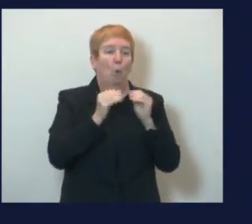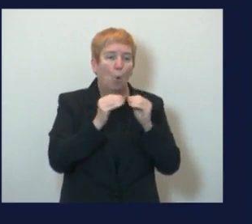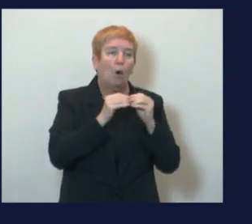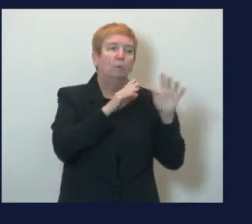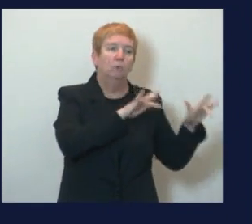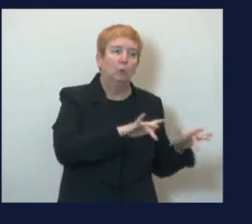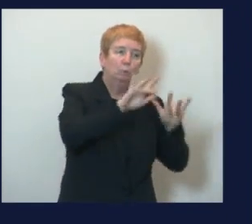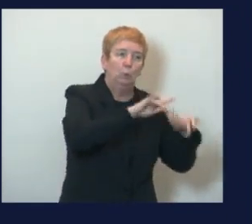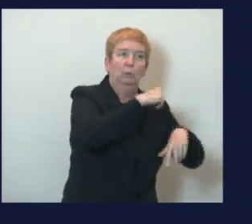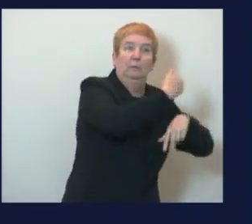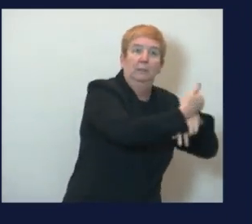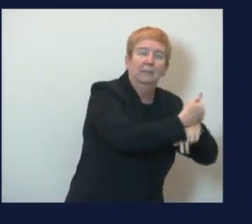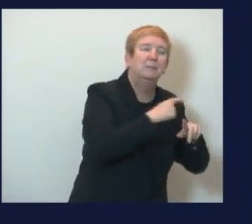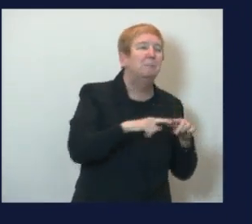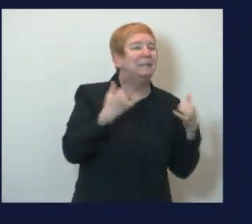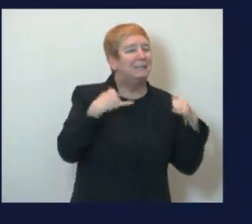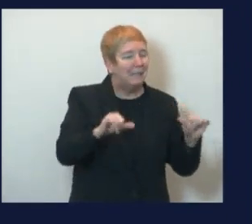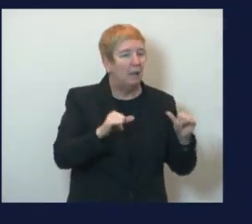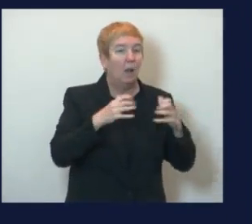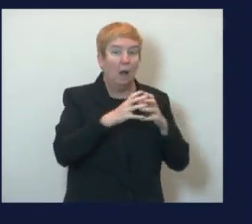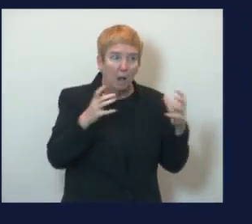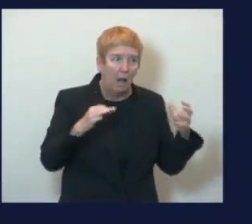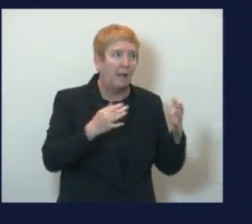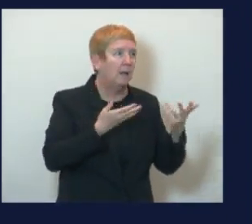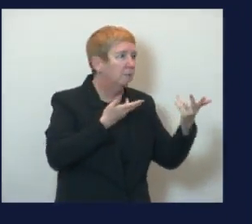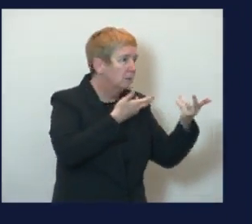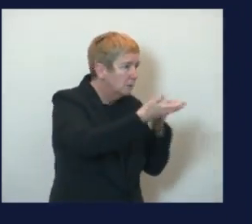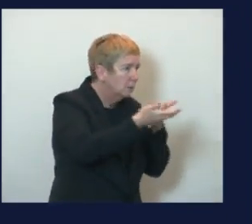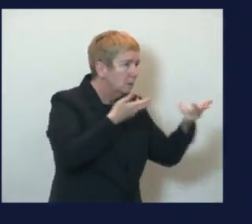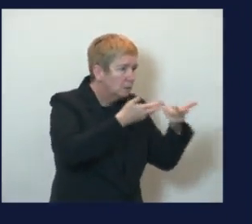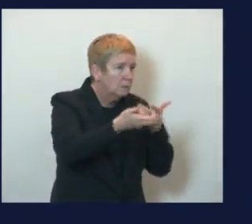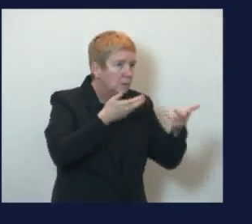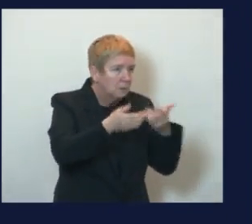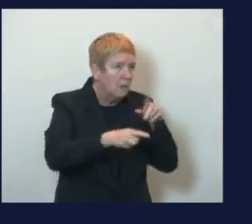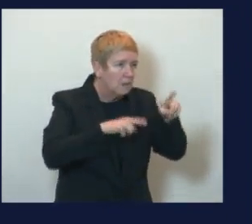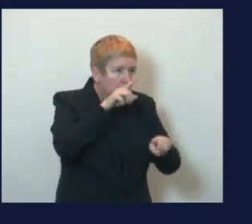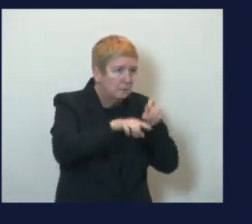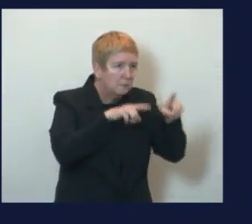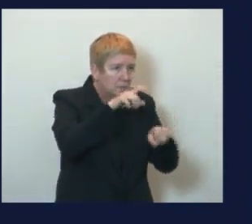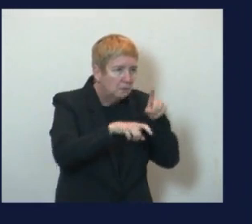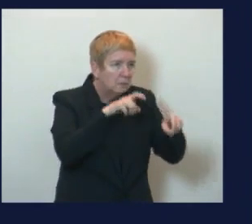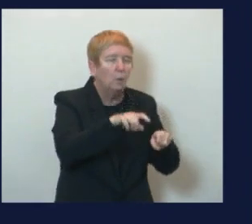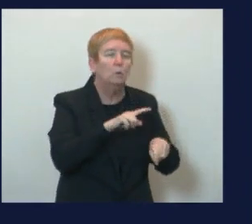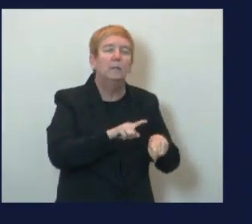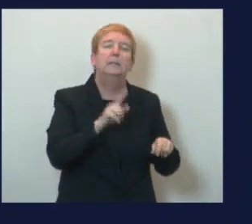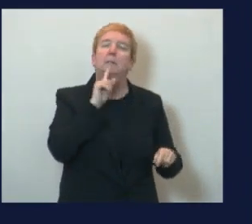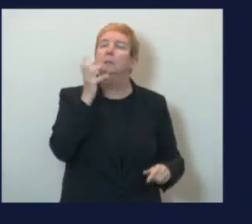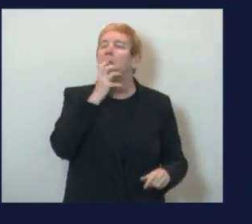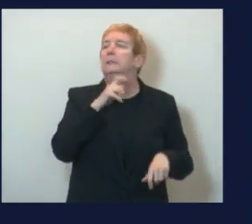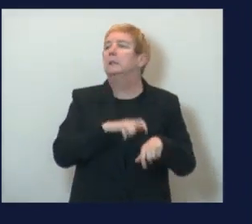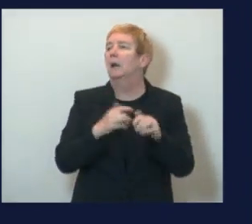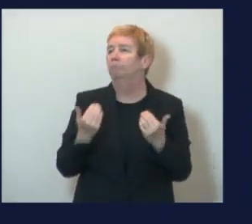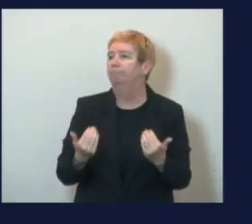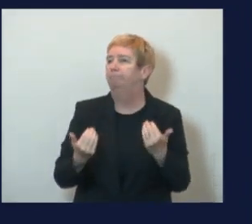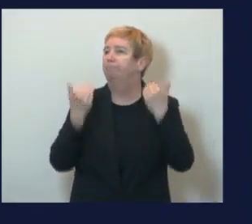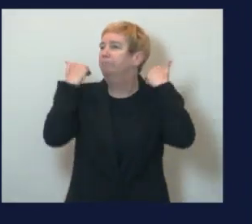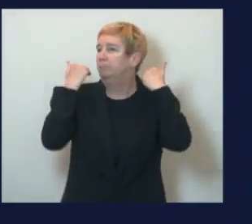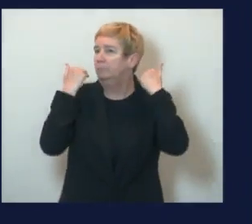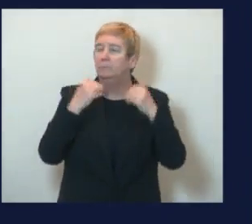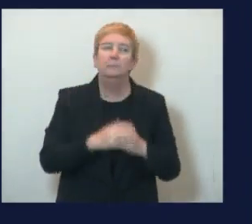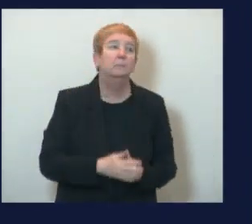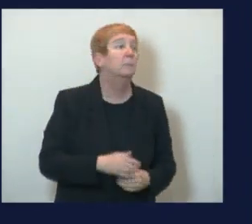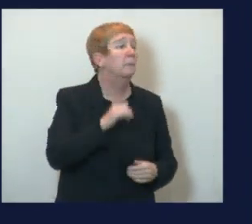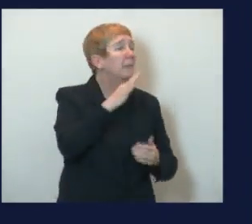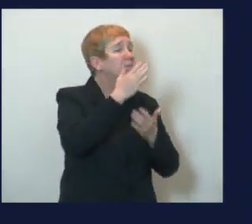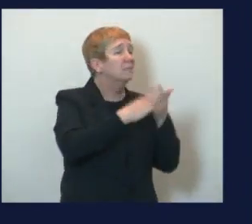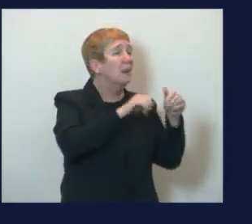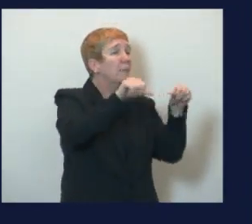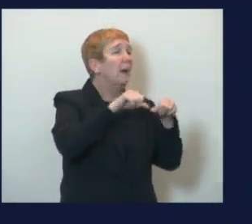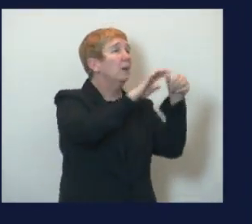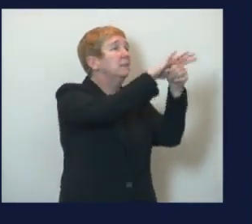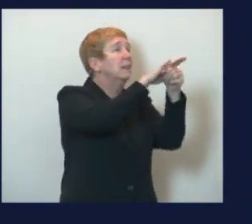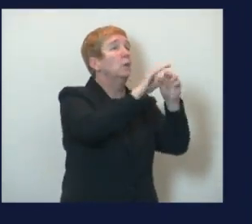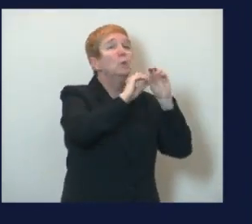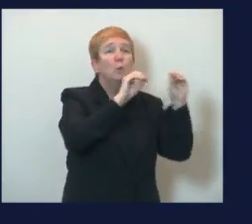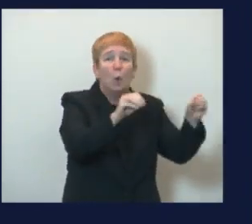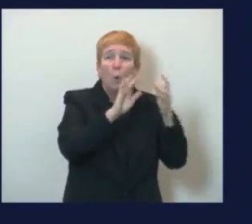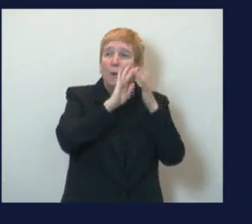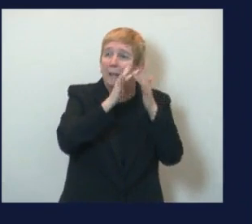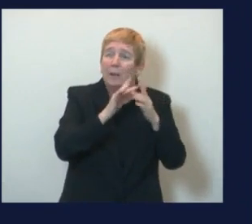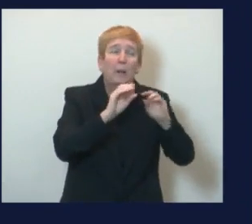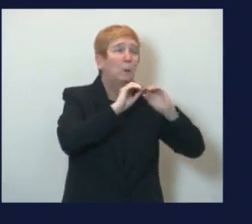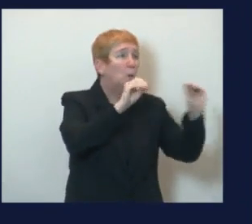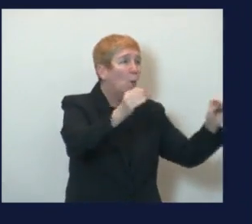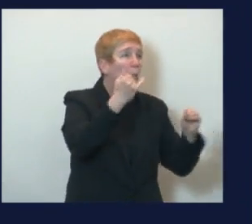HAVE TO DO ALL OF THAT WORK AND WHILE WE’RE MOVING TO THAT DIGITIZING PHASE OF THIS WORK IT IS STILL STILL A LOT OF PERSONAL CONTACTS SO IT’S RATABLY TIME INTENSIVE AND FOUR PLACES IN NEW